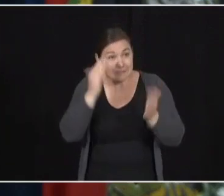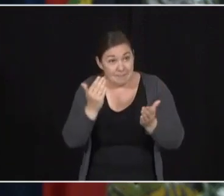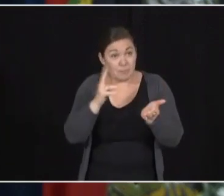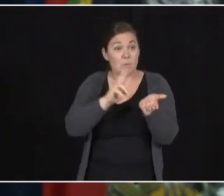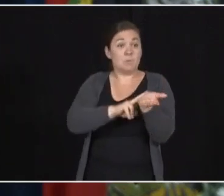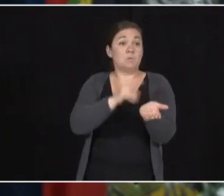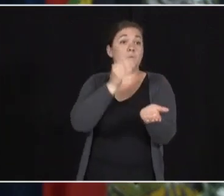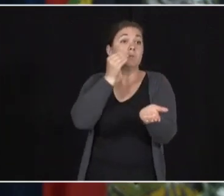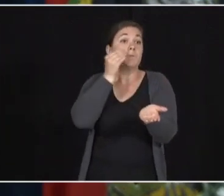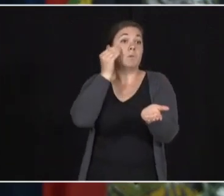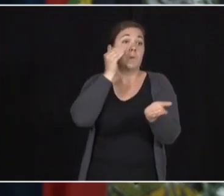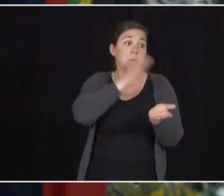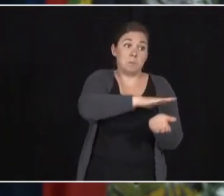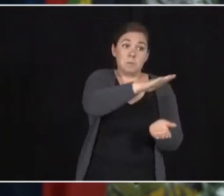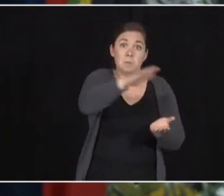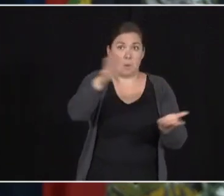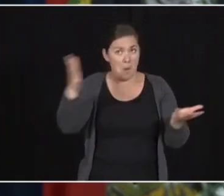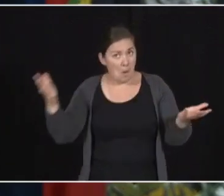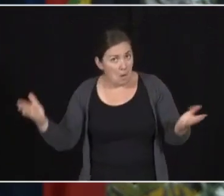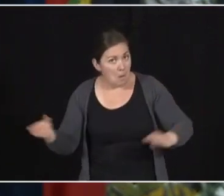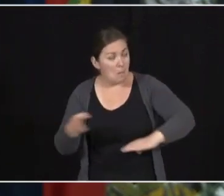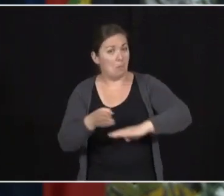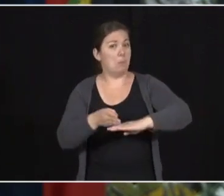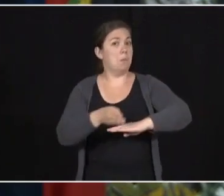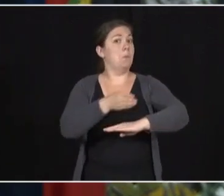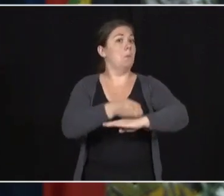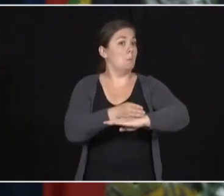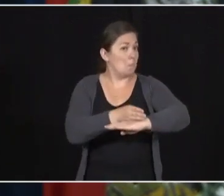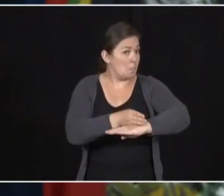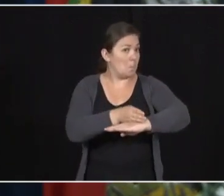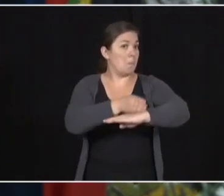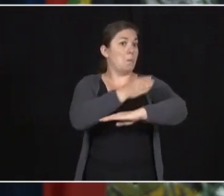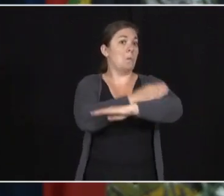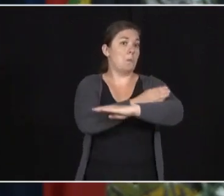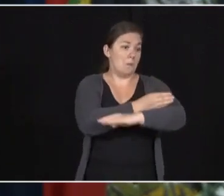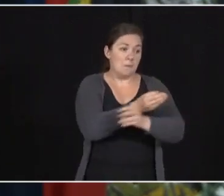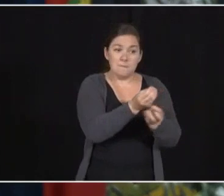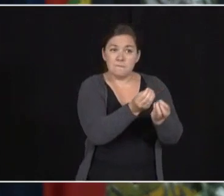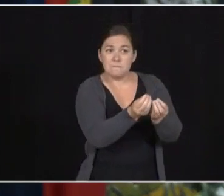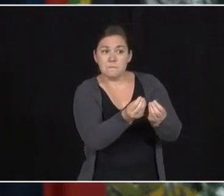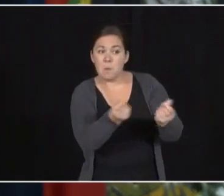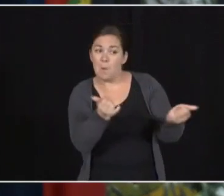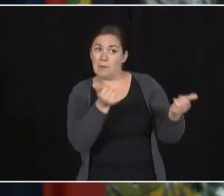The trend right now appears that our homes are all improving and there is simply a small number that have a dynamic that is really problematic. That is why we have